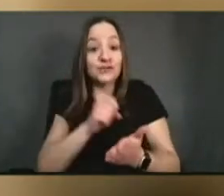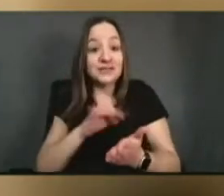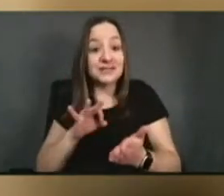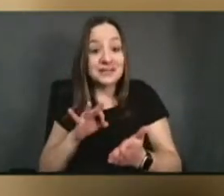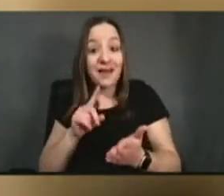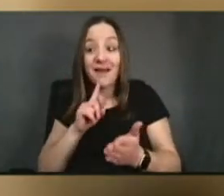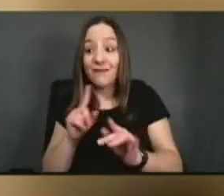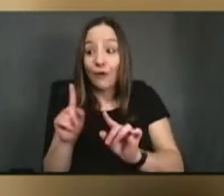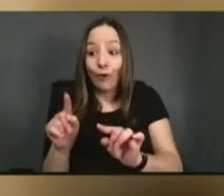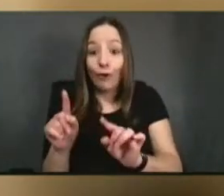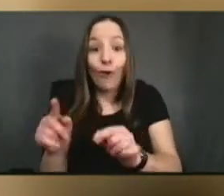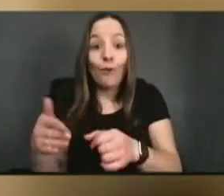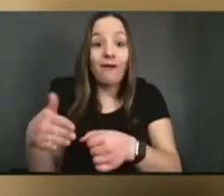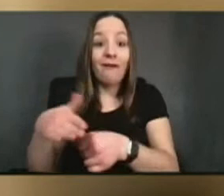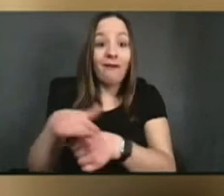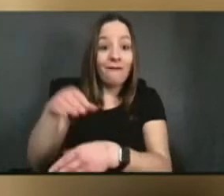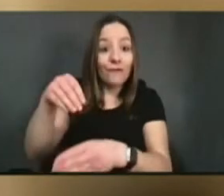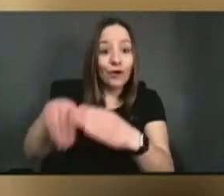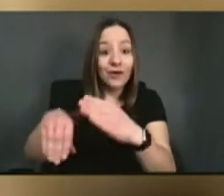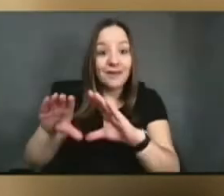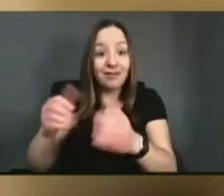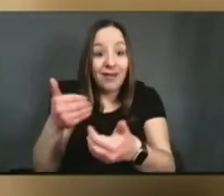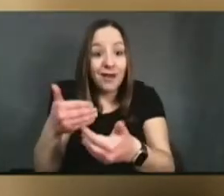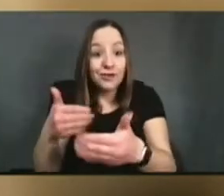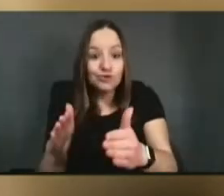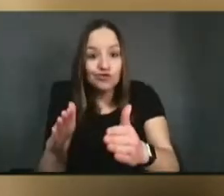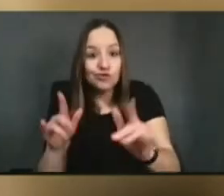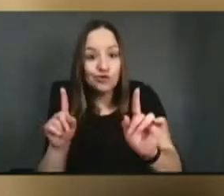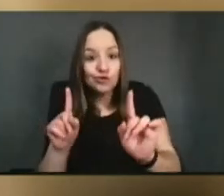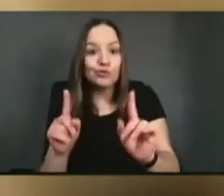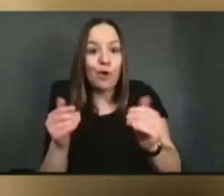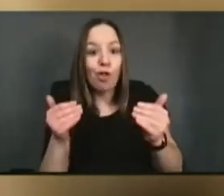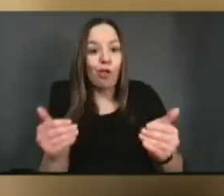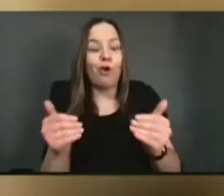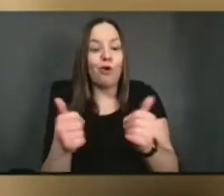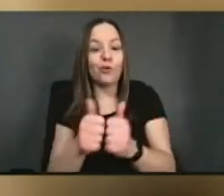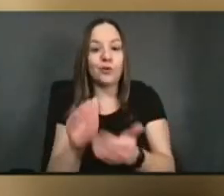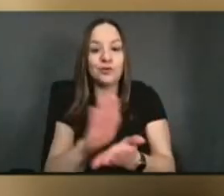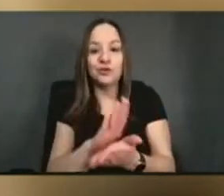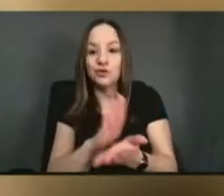are central servicestaff members really covering